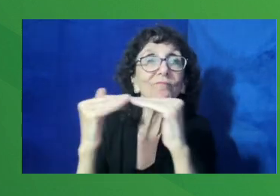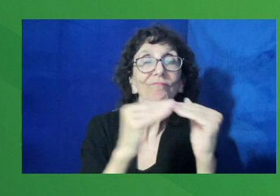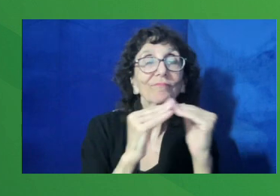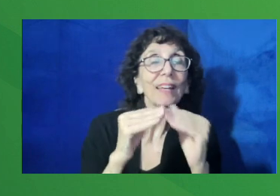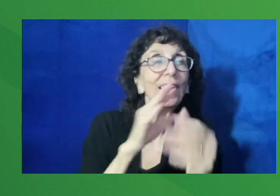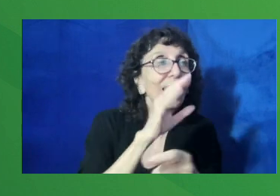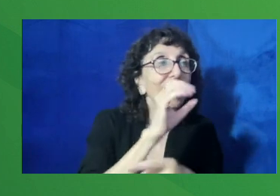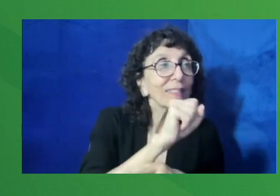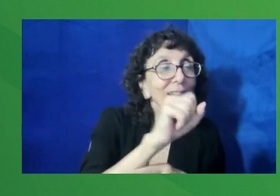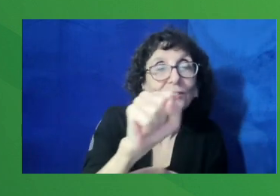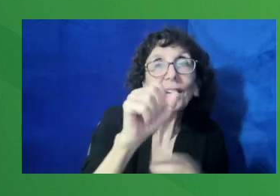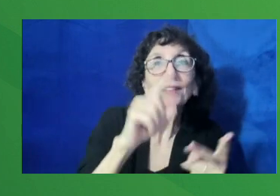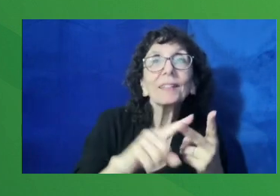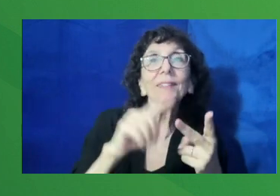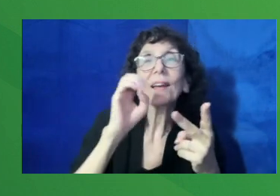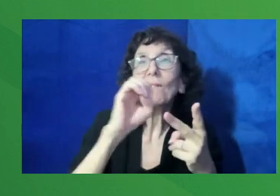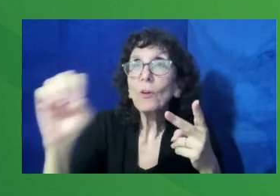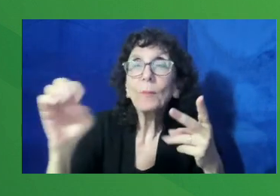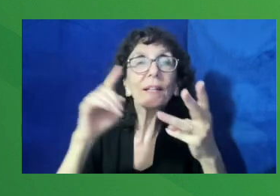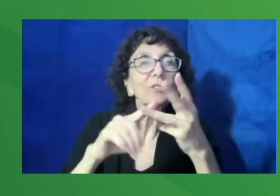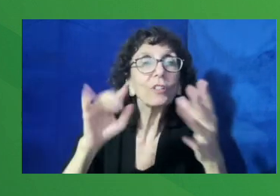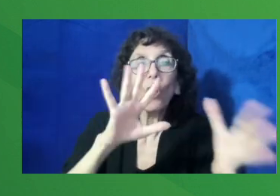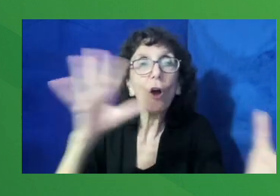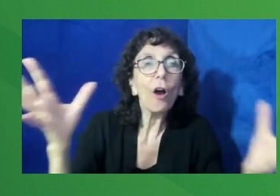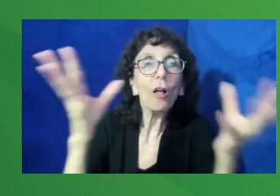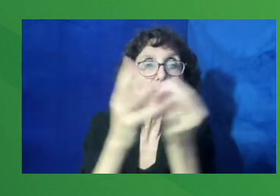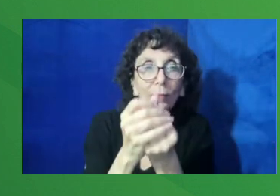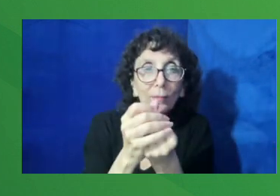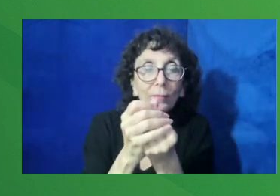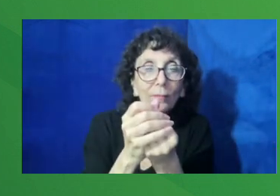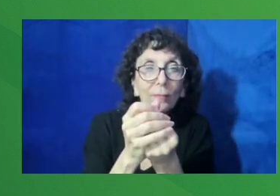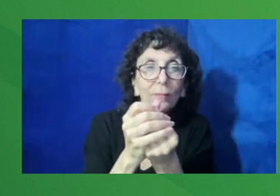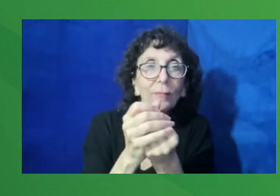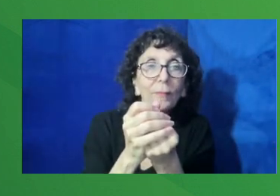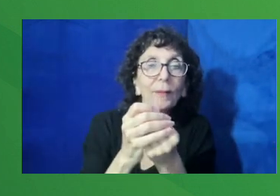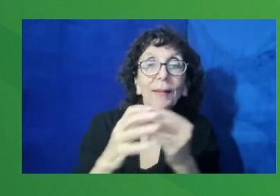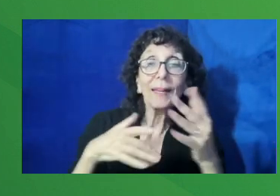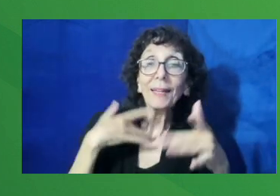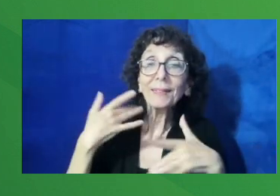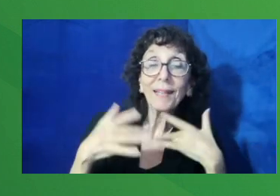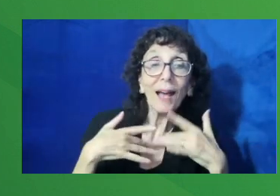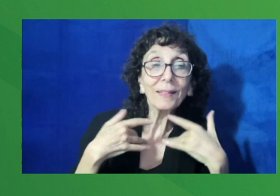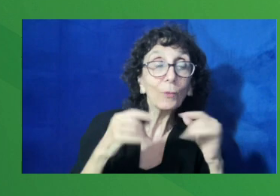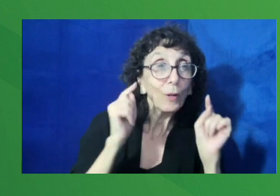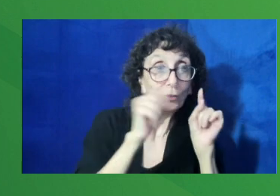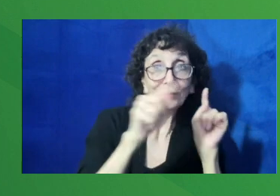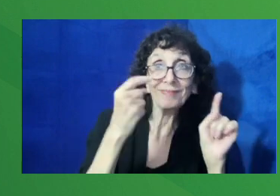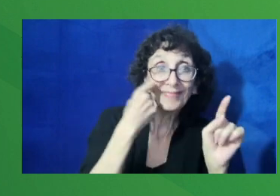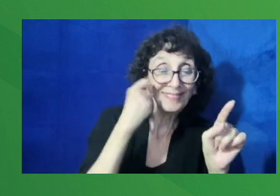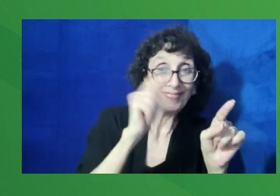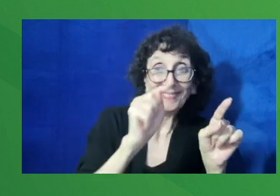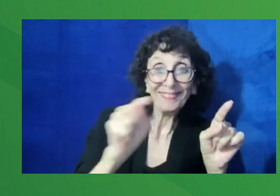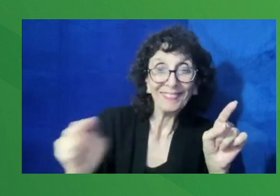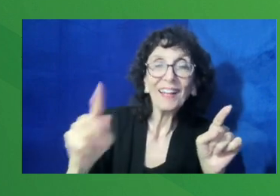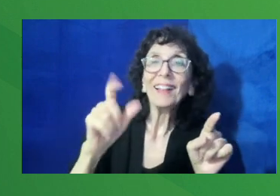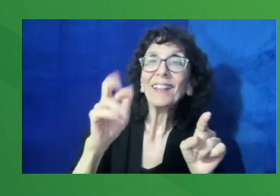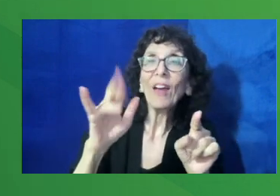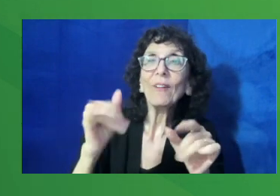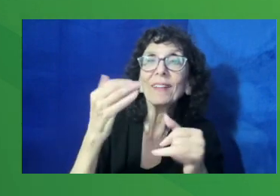to collectively work together to address these issues. So, really excited about what everybody has said. And Larry, why don't you close us out? LAWRENCE PASKA: